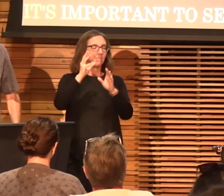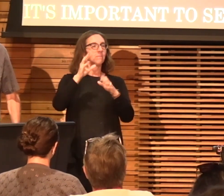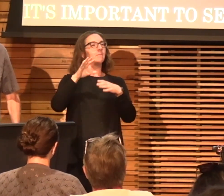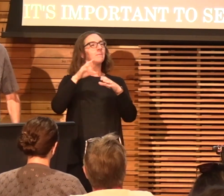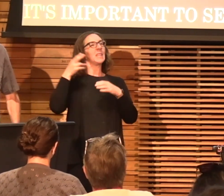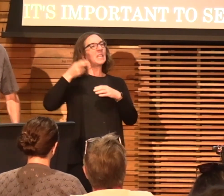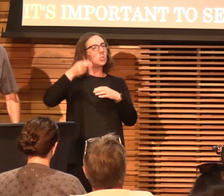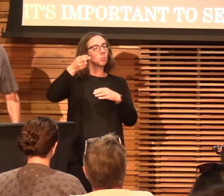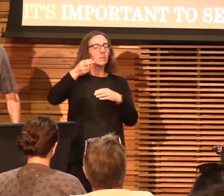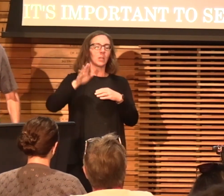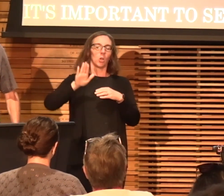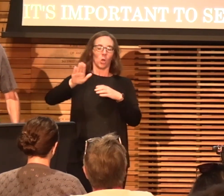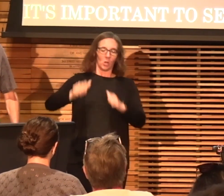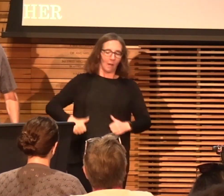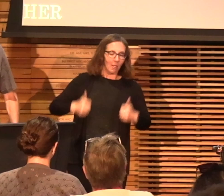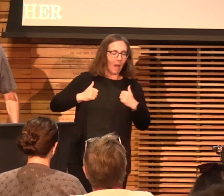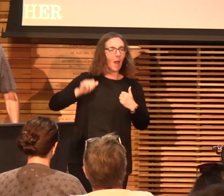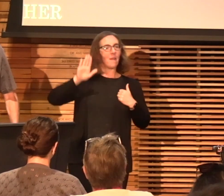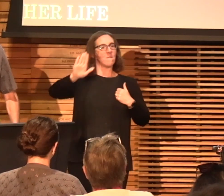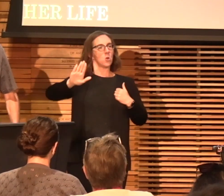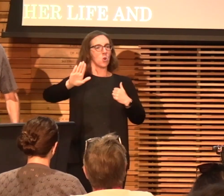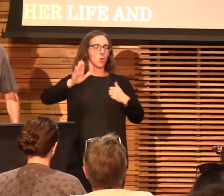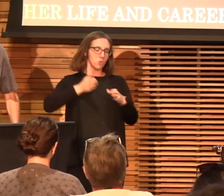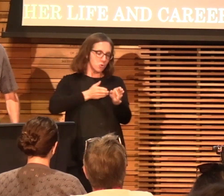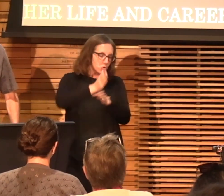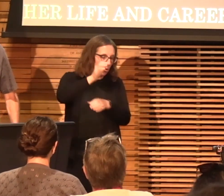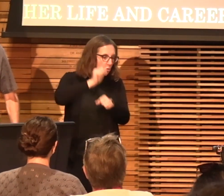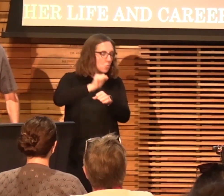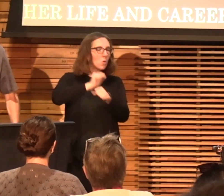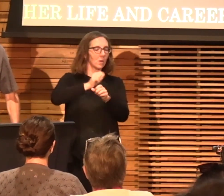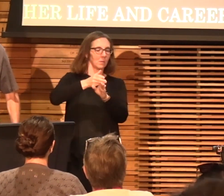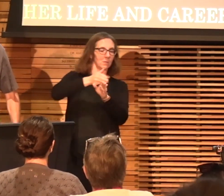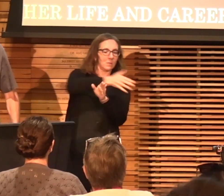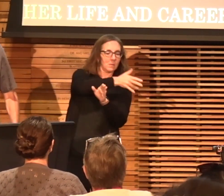in her life and career and to dispel some of the myths.